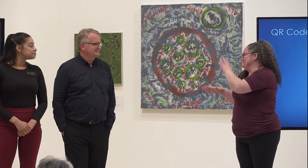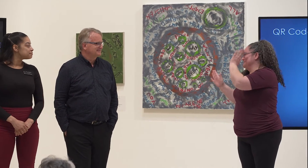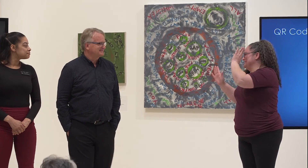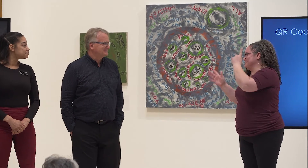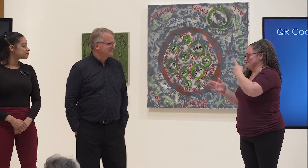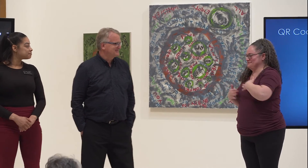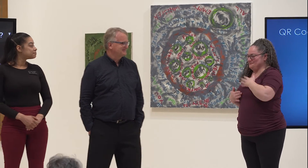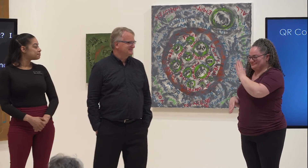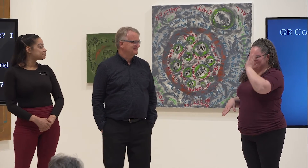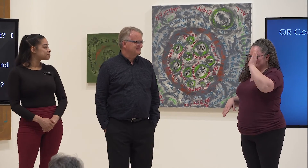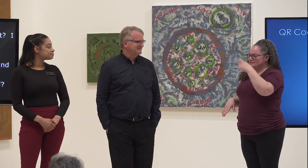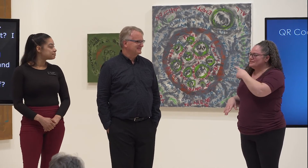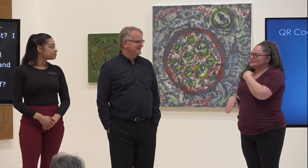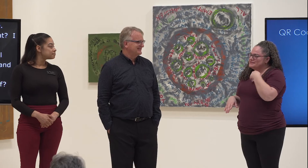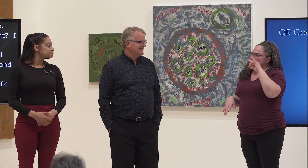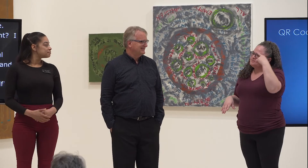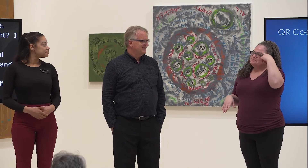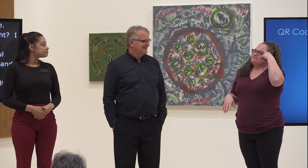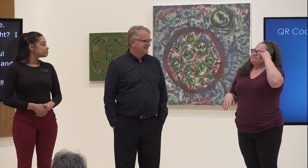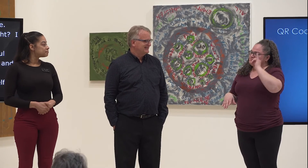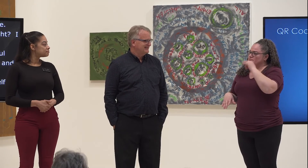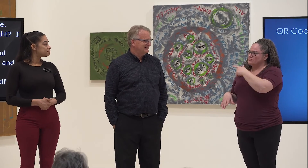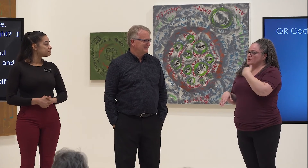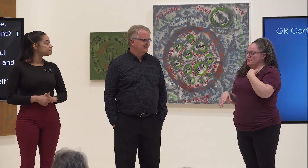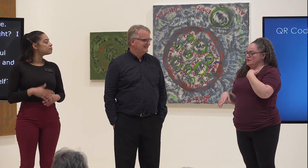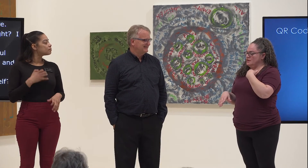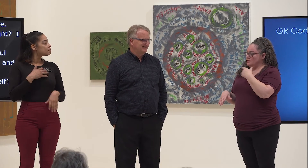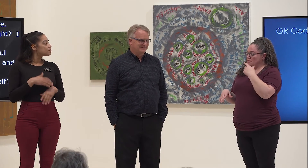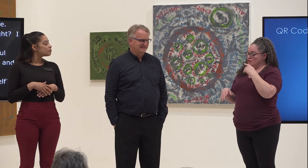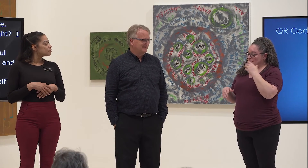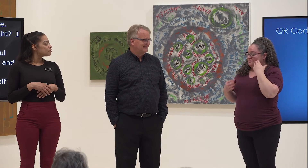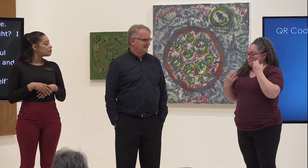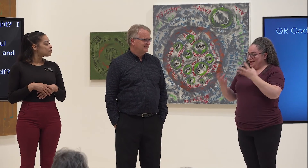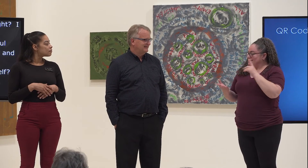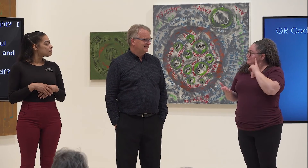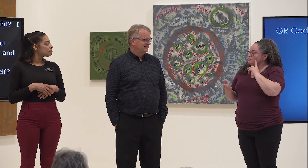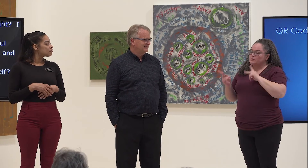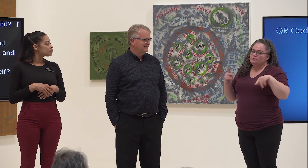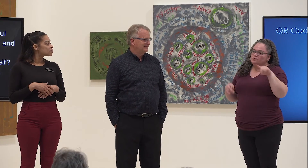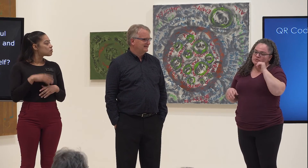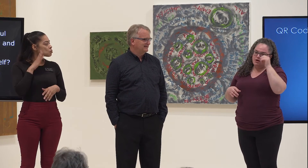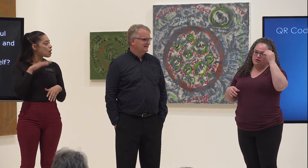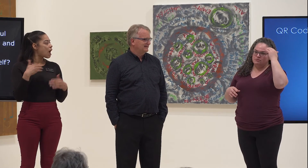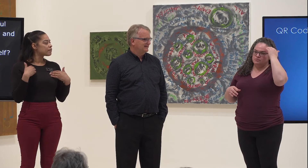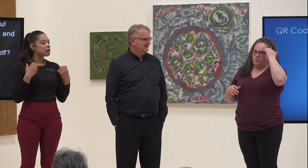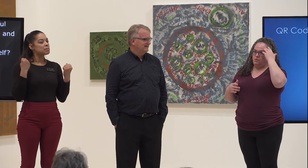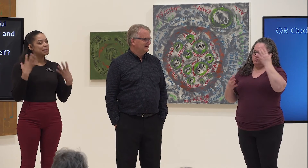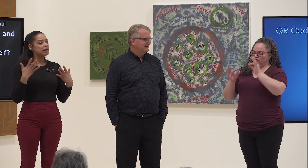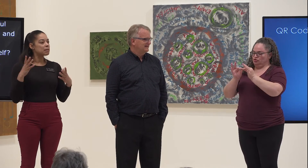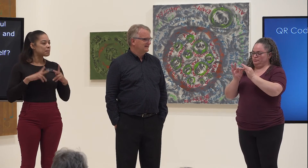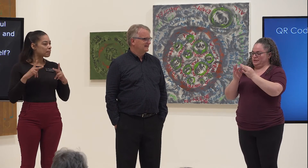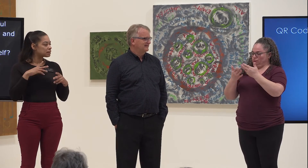Well, Tom, thank you for your wonderful presentation. Very thought-provoking. It does make me think about a lot of our Deaf students.